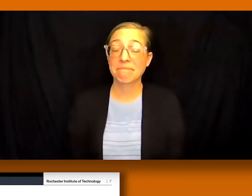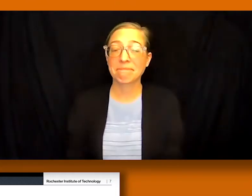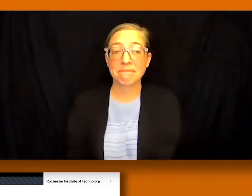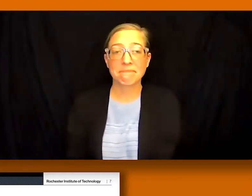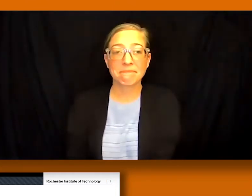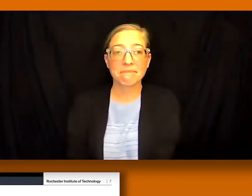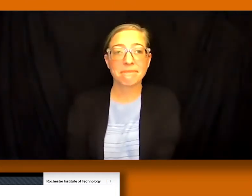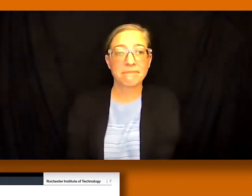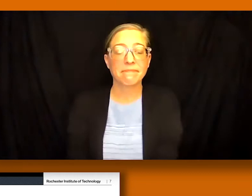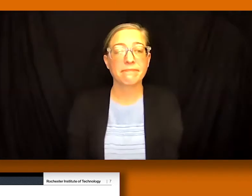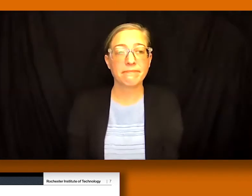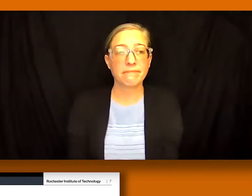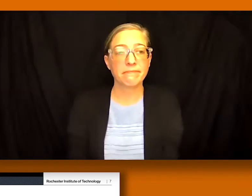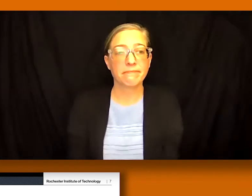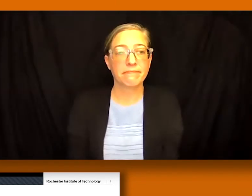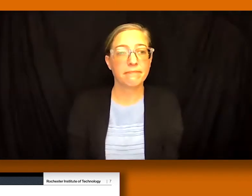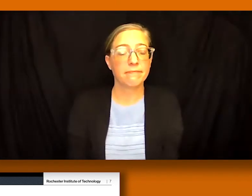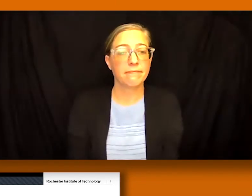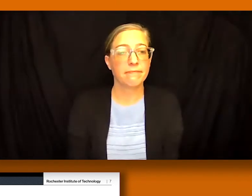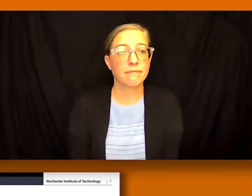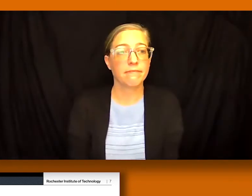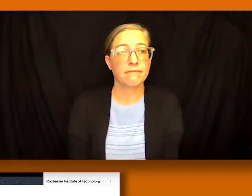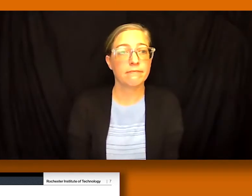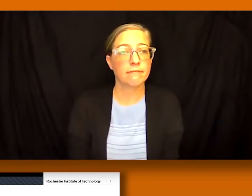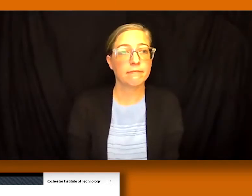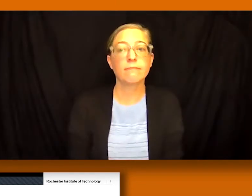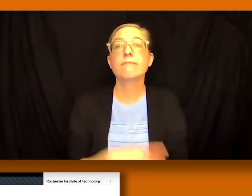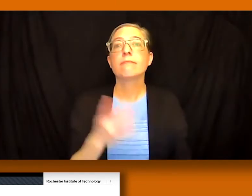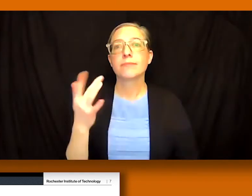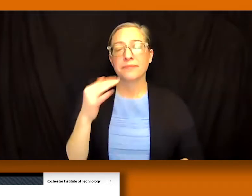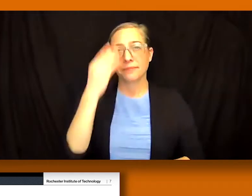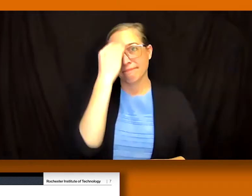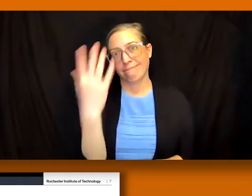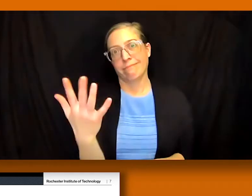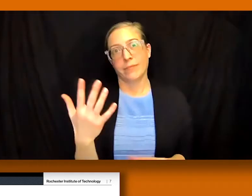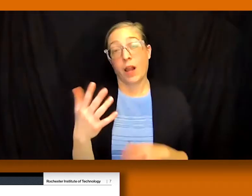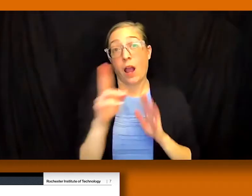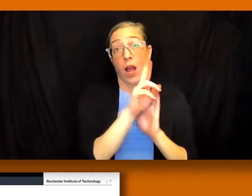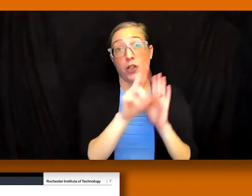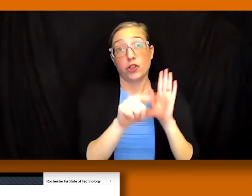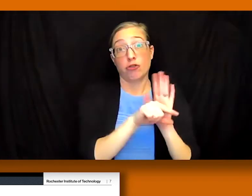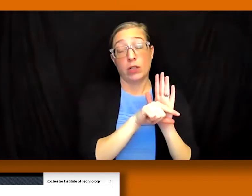Then, additionally, hiring undergraduate students to work on sponsored projects could also help them